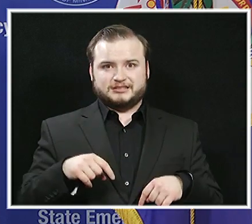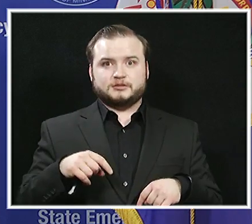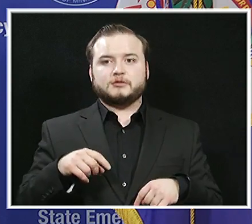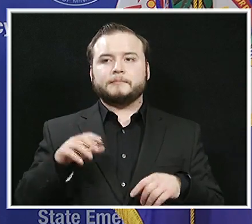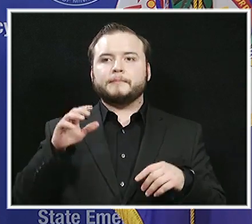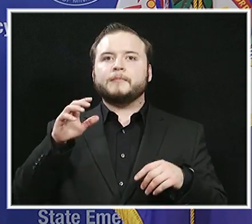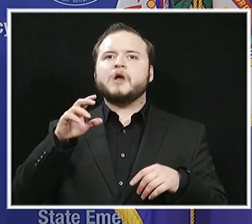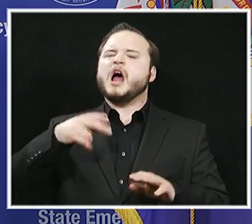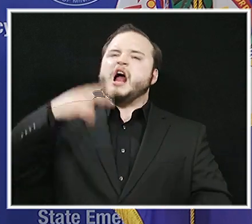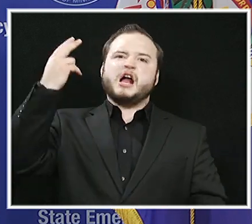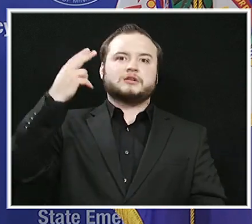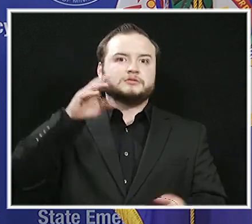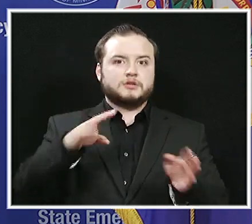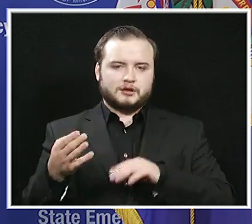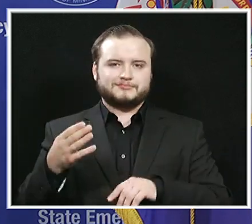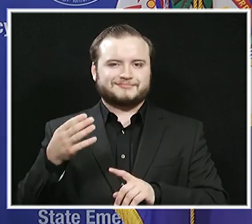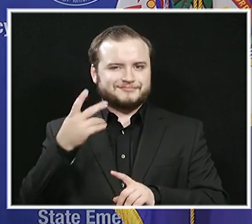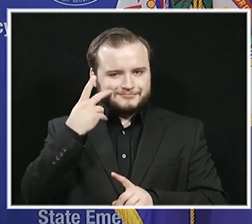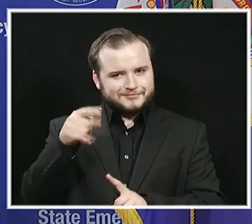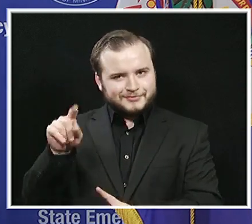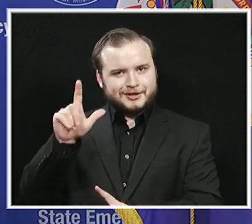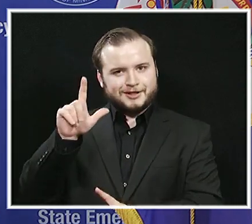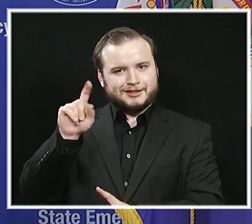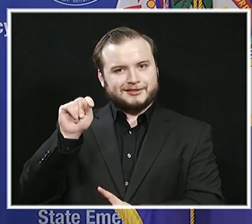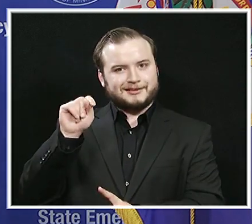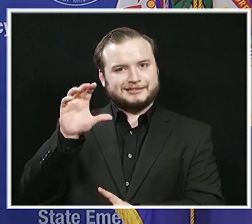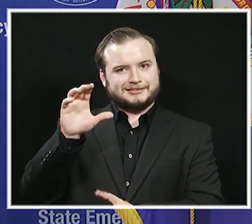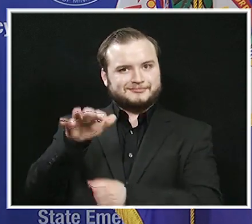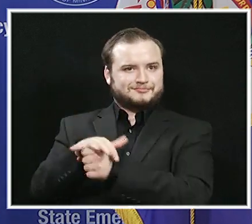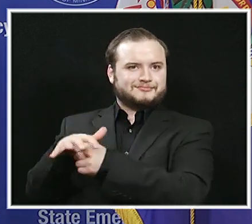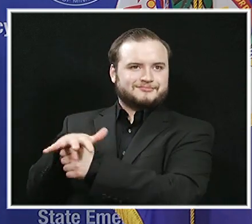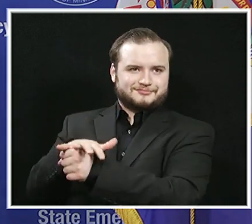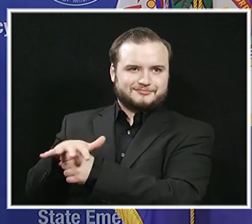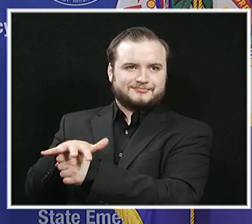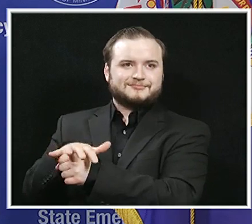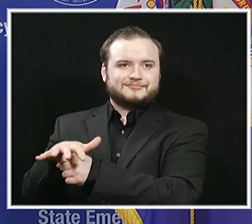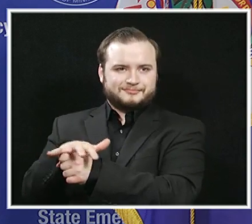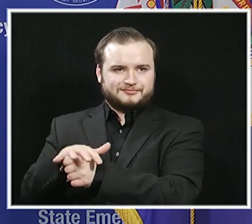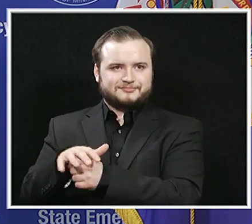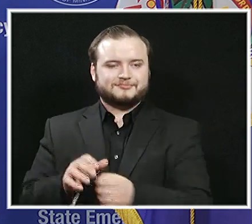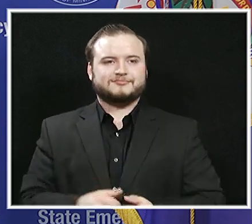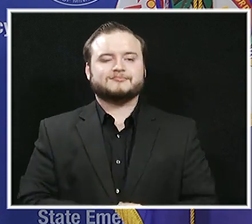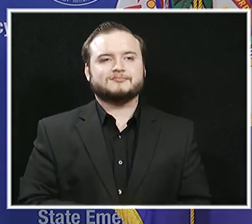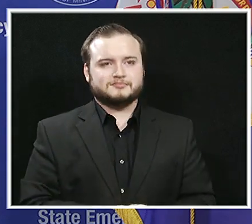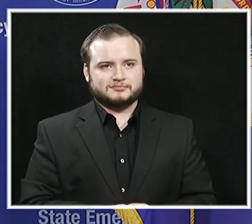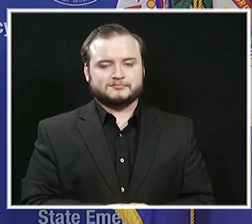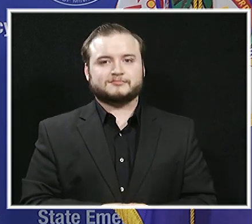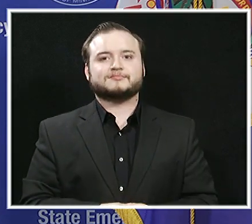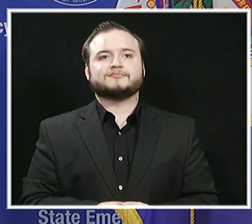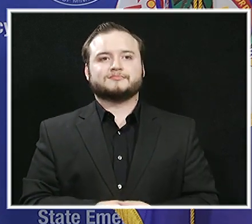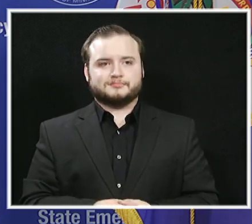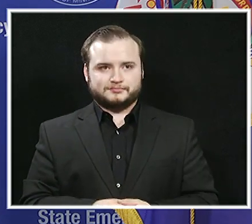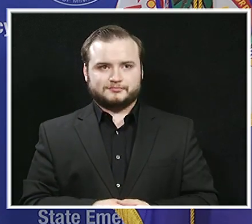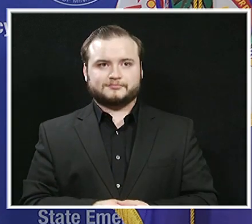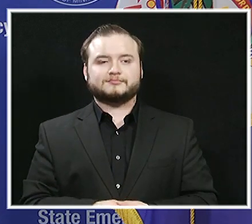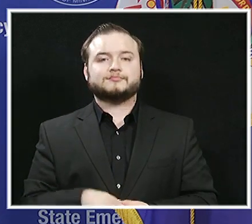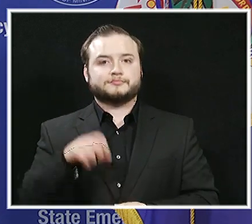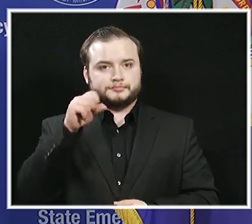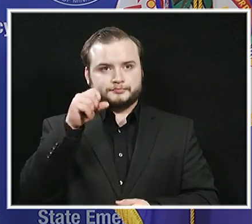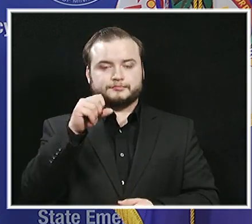We I say as Minnesotans and we as a country because it's just a disproportionate number. We have weighed that out, I think those who are